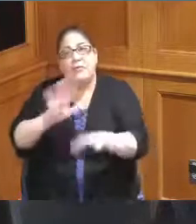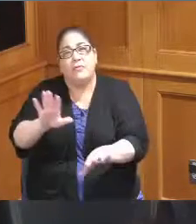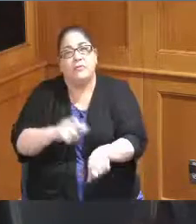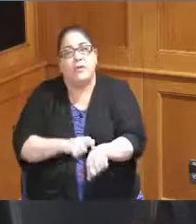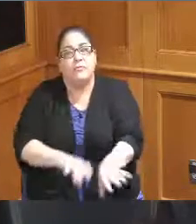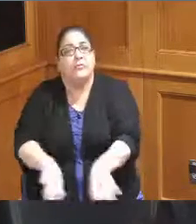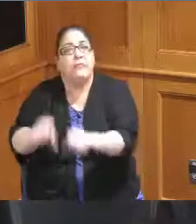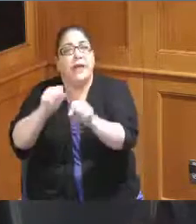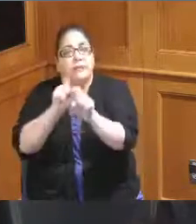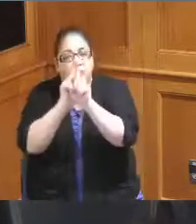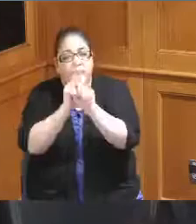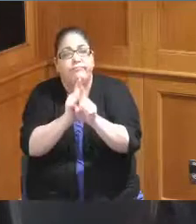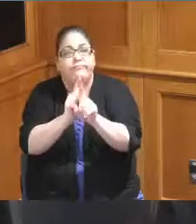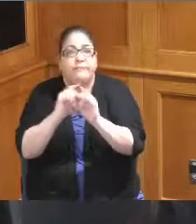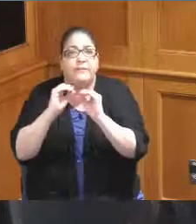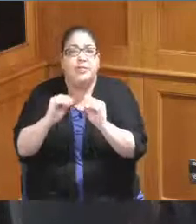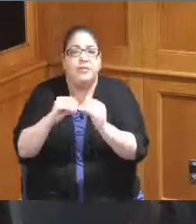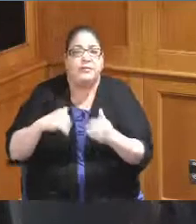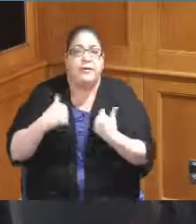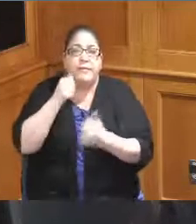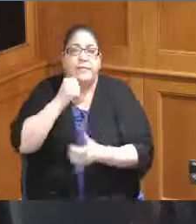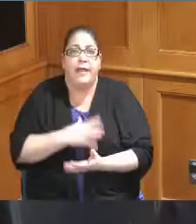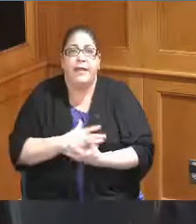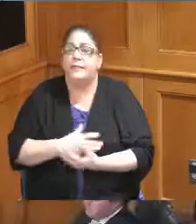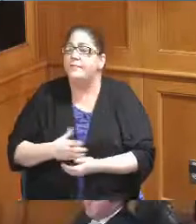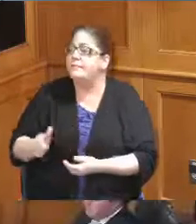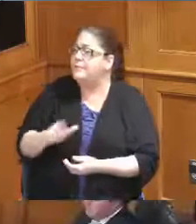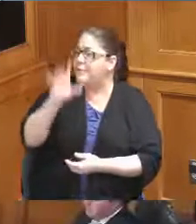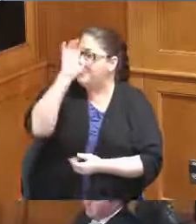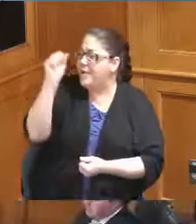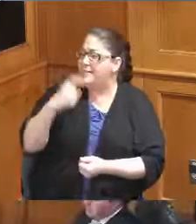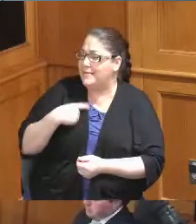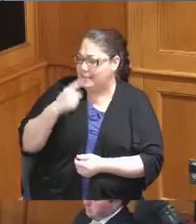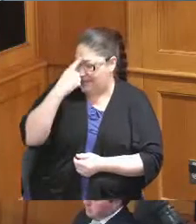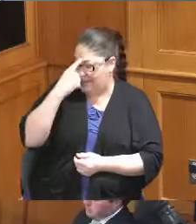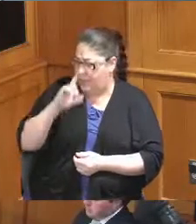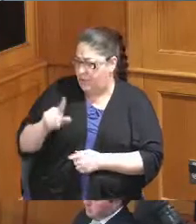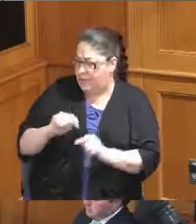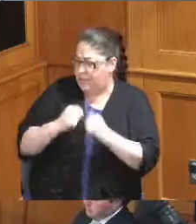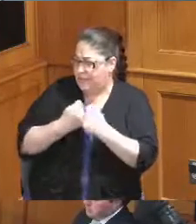these young ladies thank you hey you coach I think the team you be like one or two and